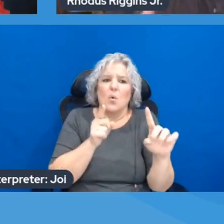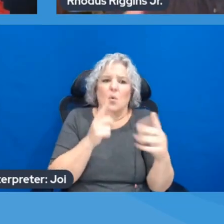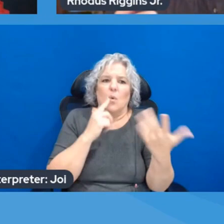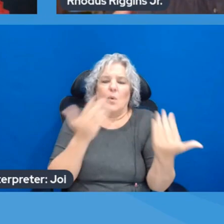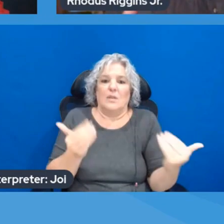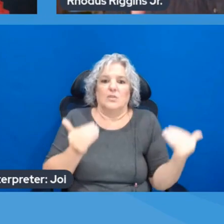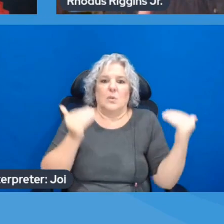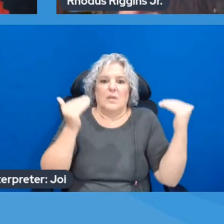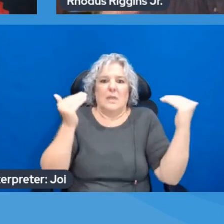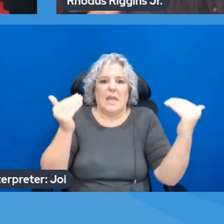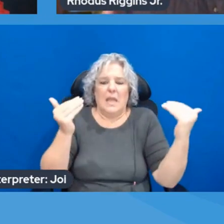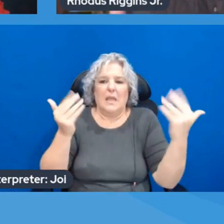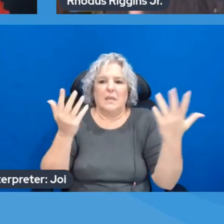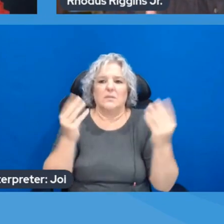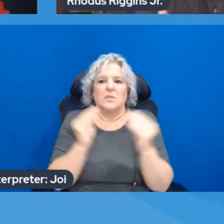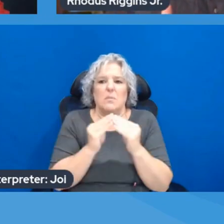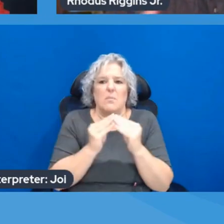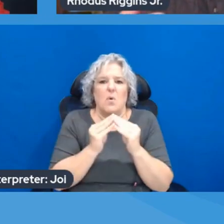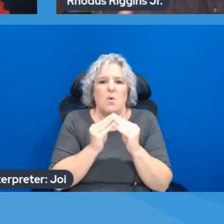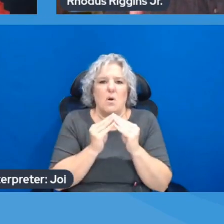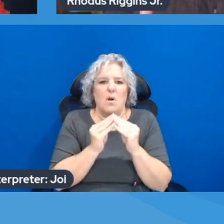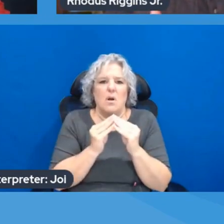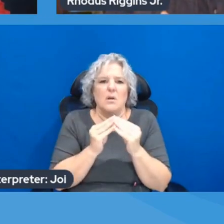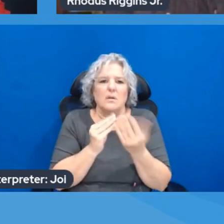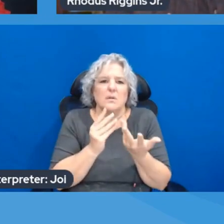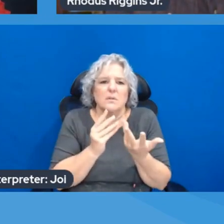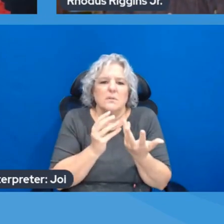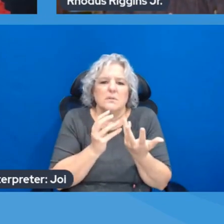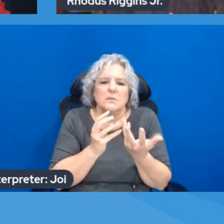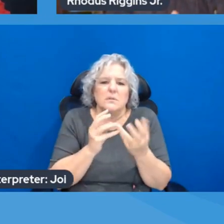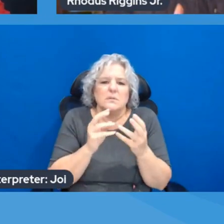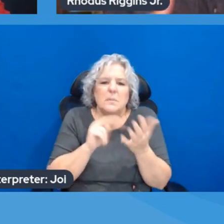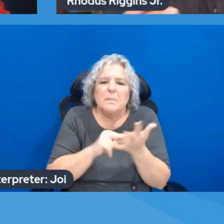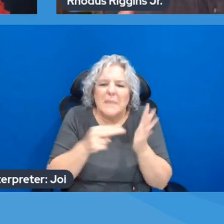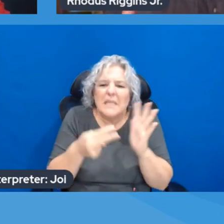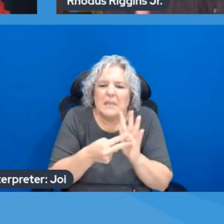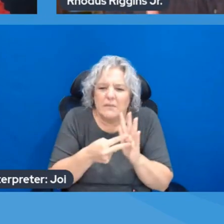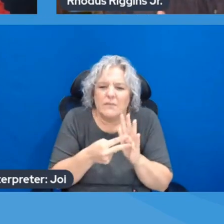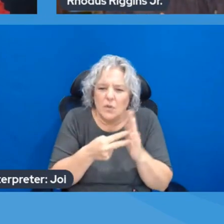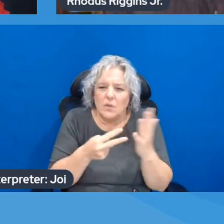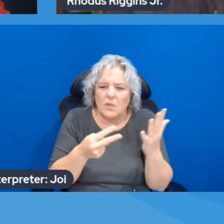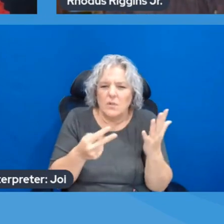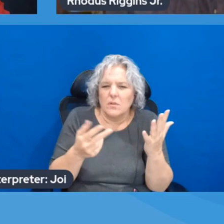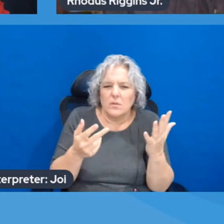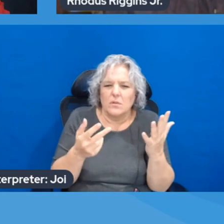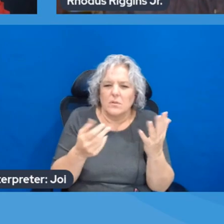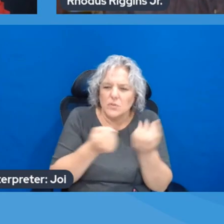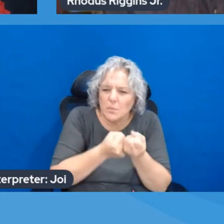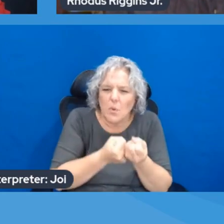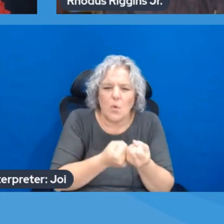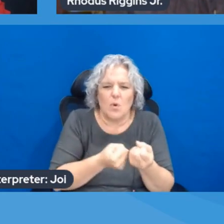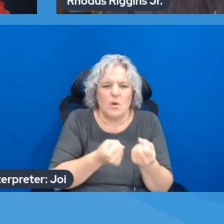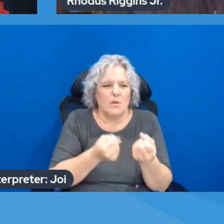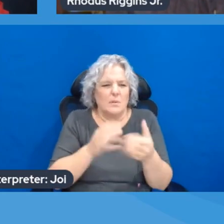more deeper, meaningful, inclusive opportunities, as well as support professionals